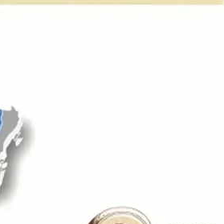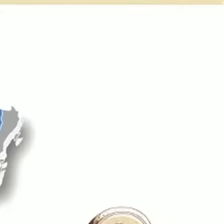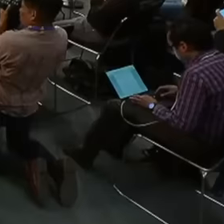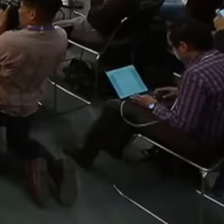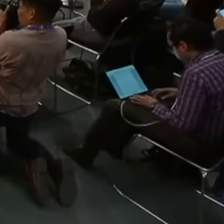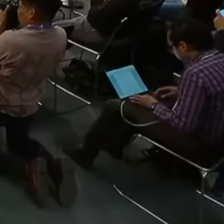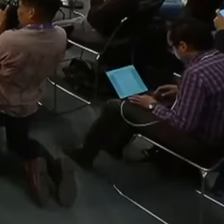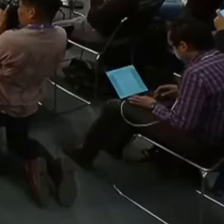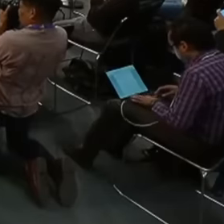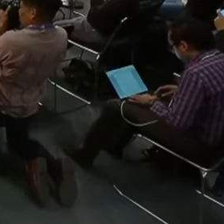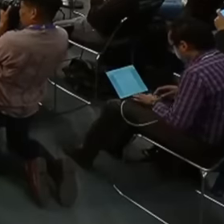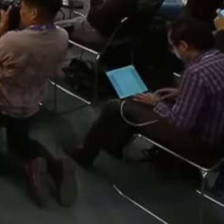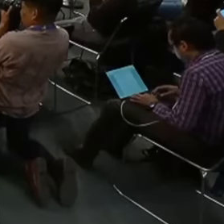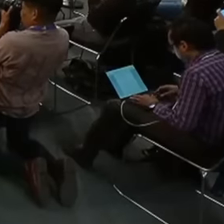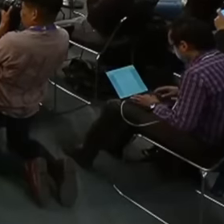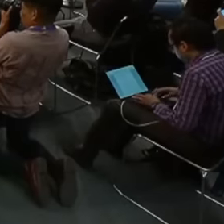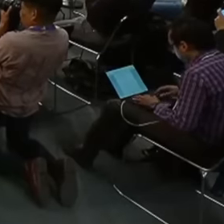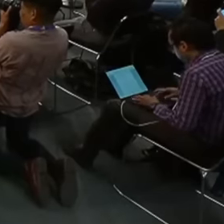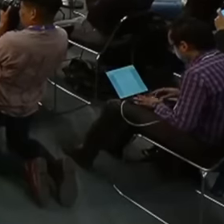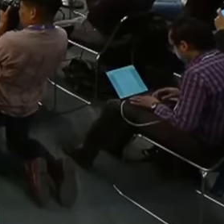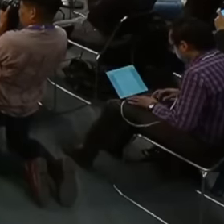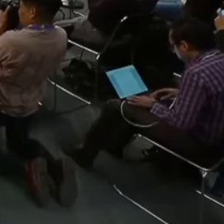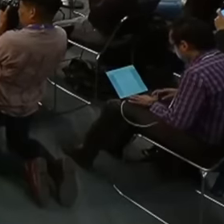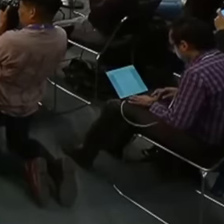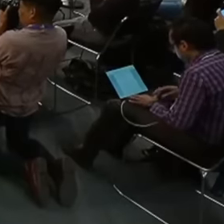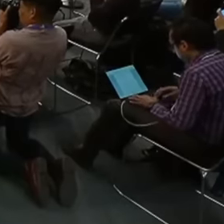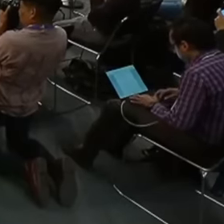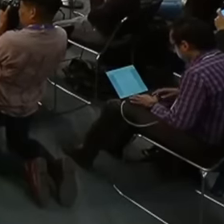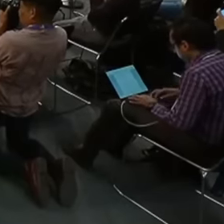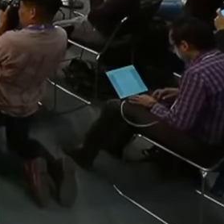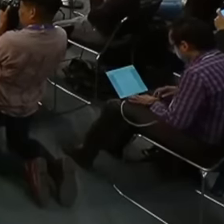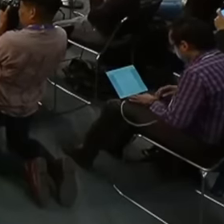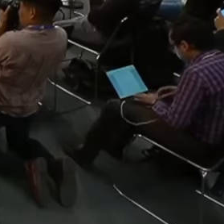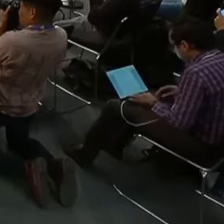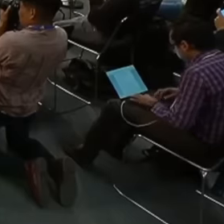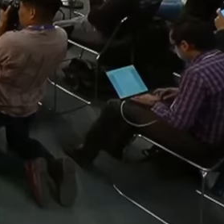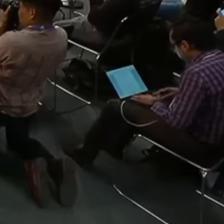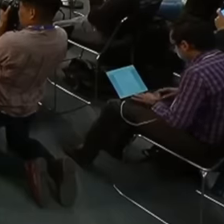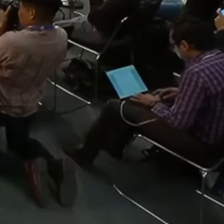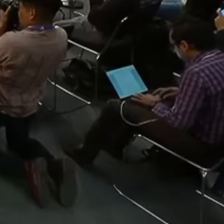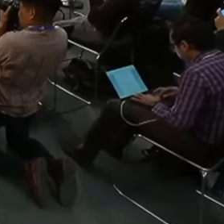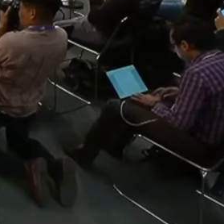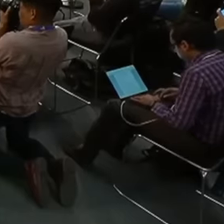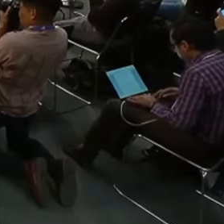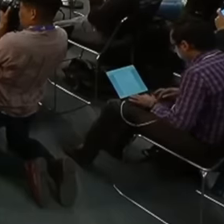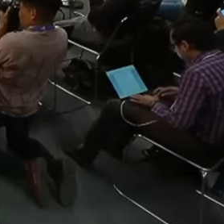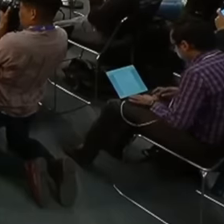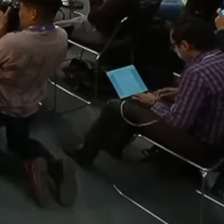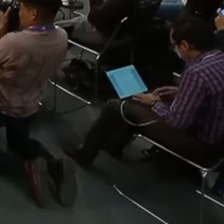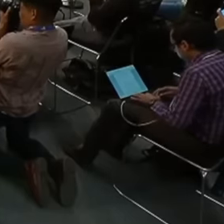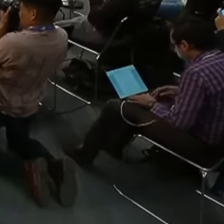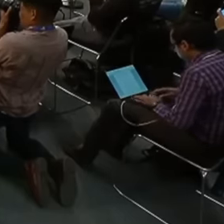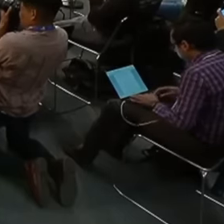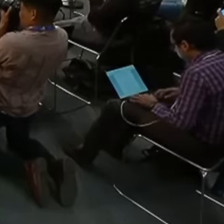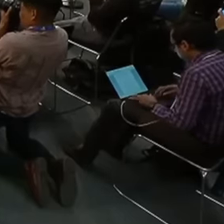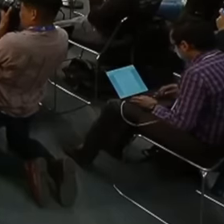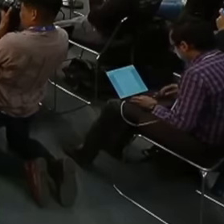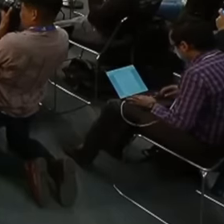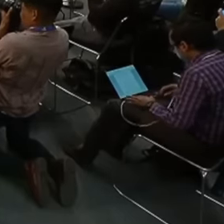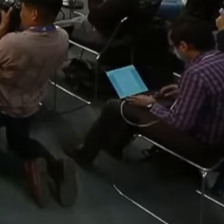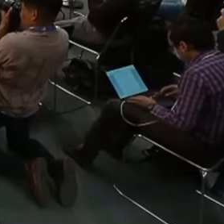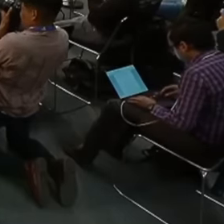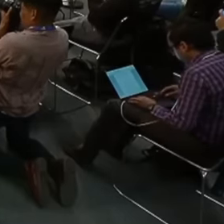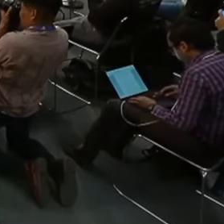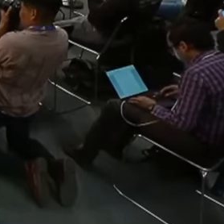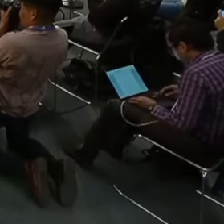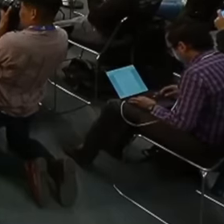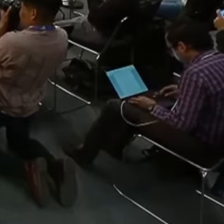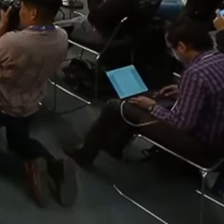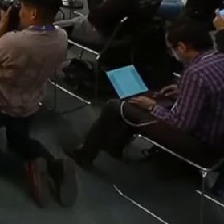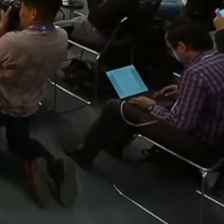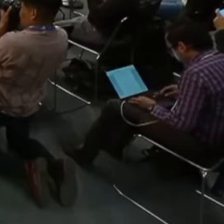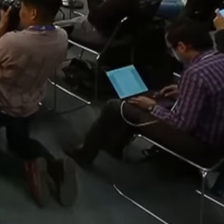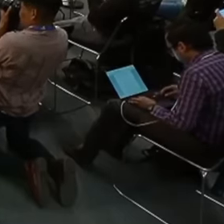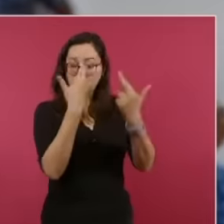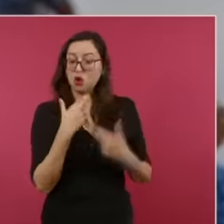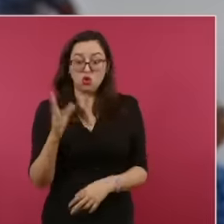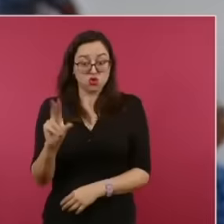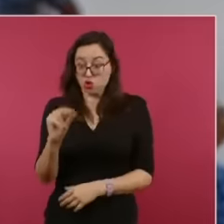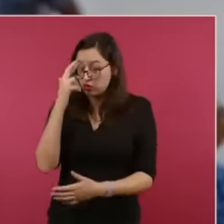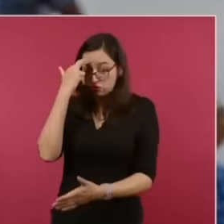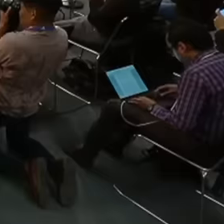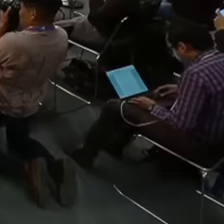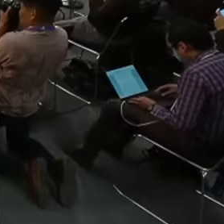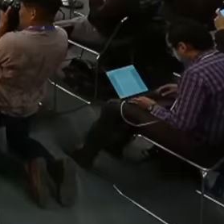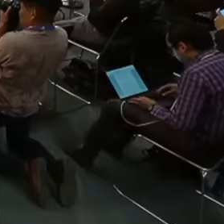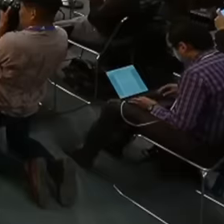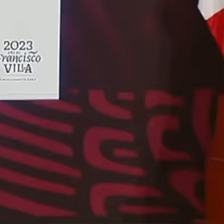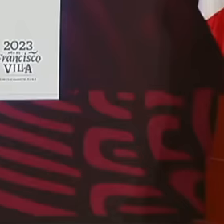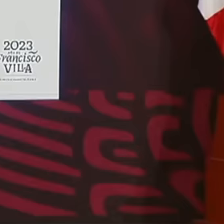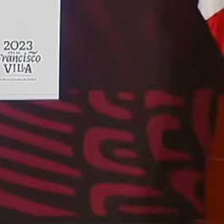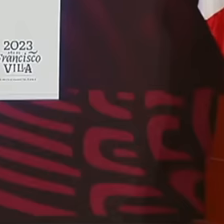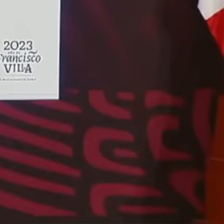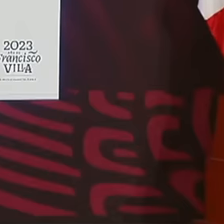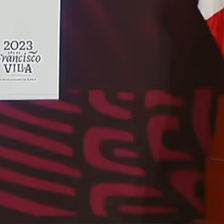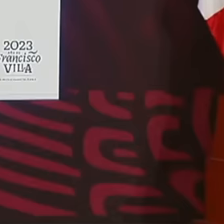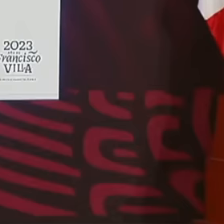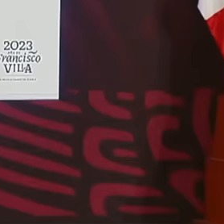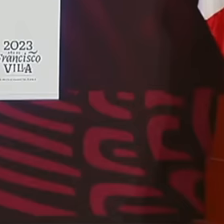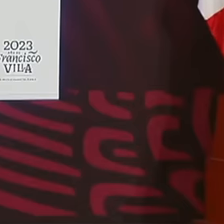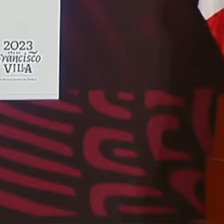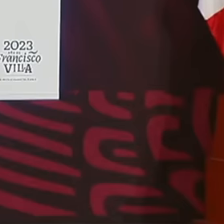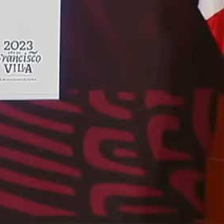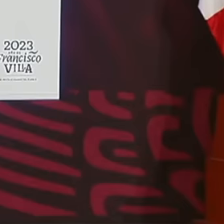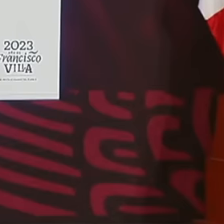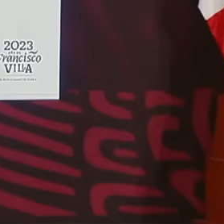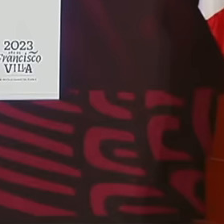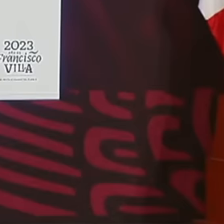here where we have more The problems are here in the central part and especially in the north of the country and